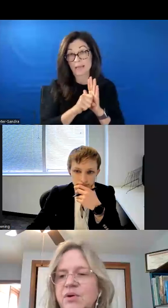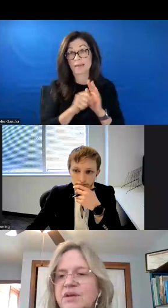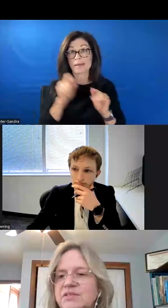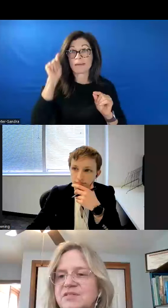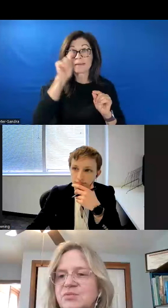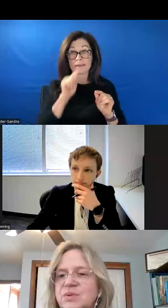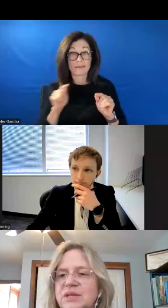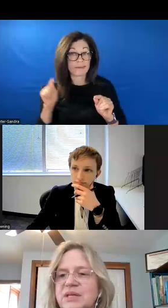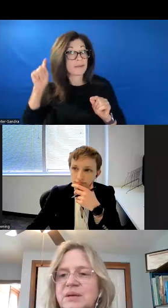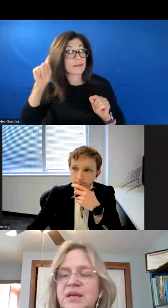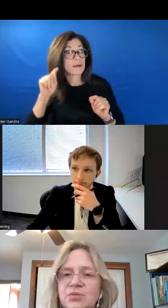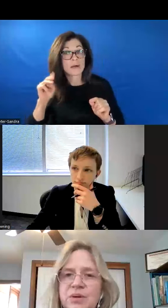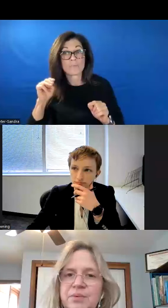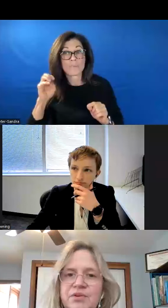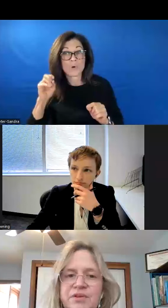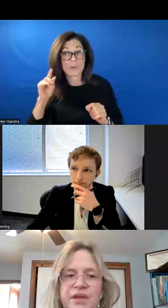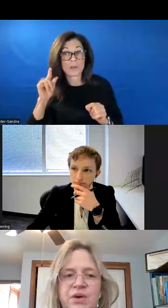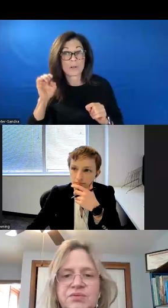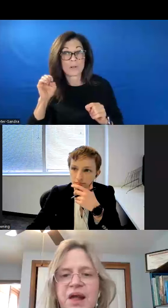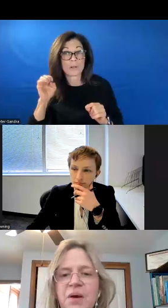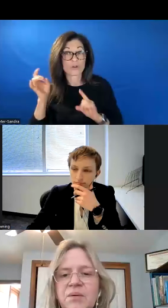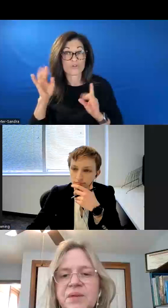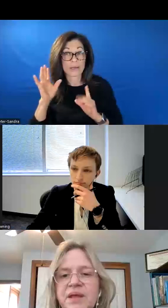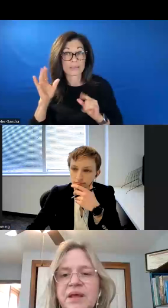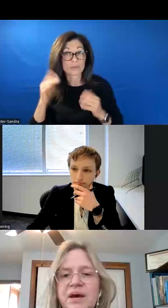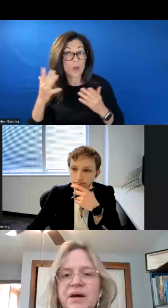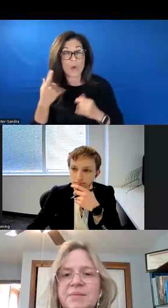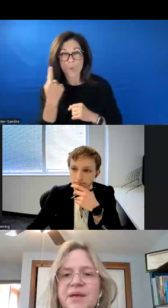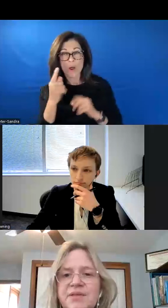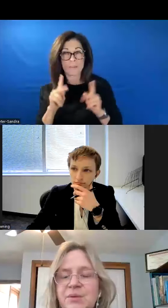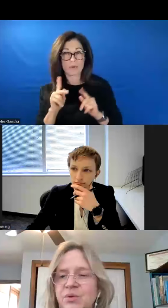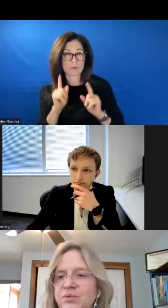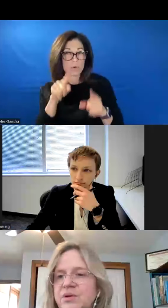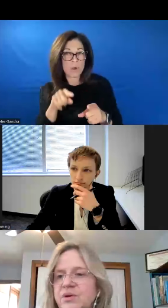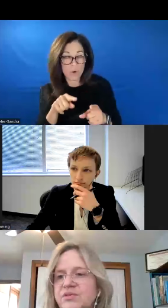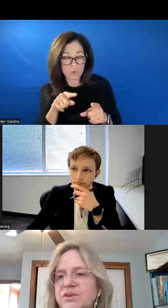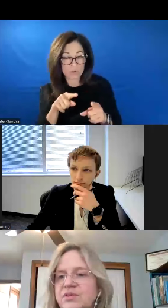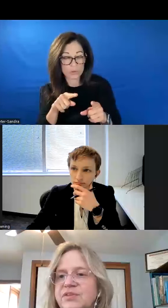CRISIS IS ONE PERSON THAT GOES OUT. THEY WILL ONLY GO TO SECURE